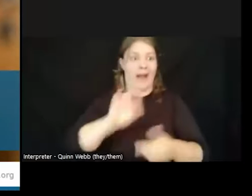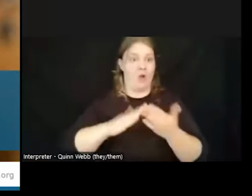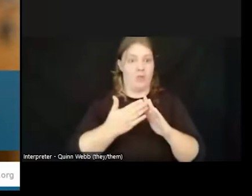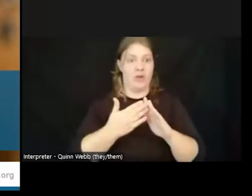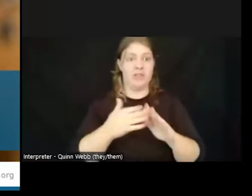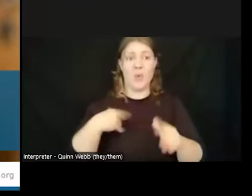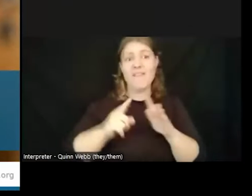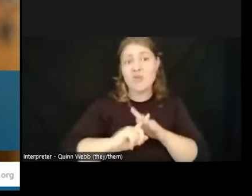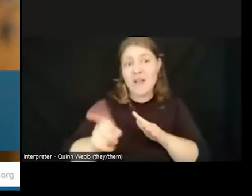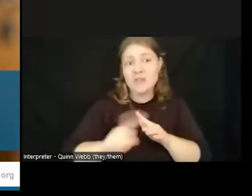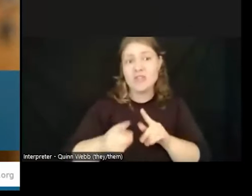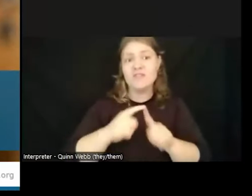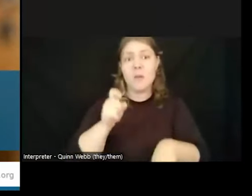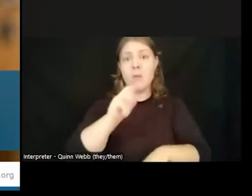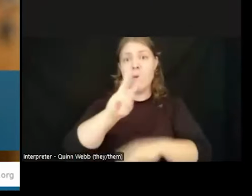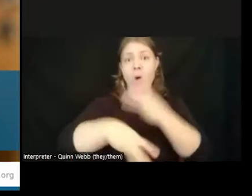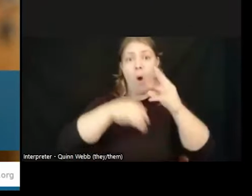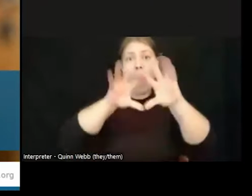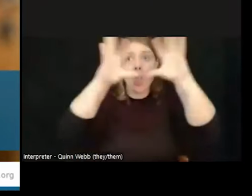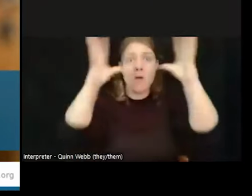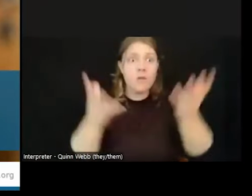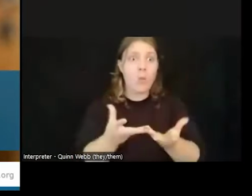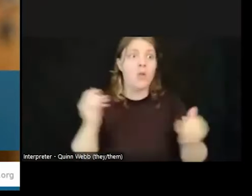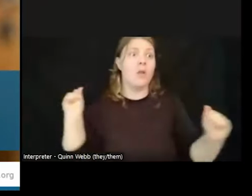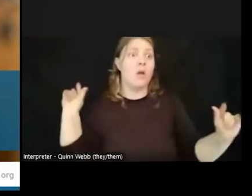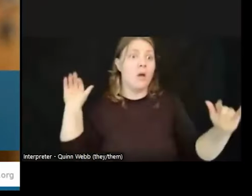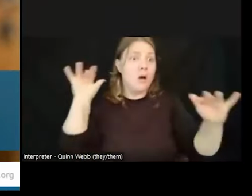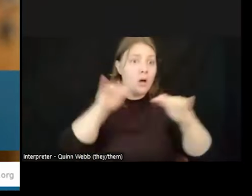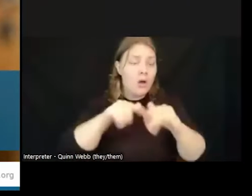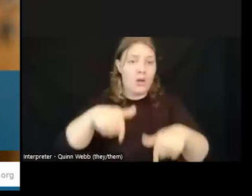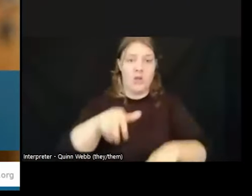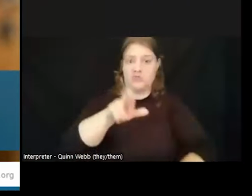come from all over the world and settle here in Rochester New York in the fingerlakes region